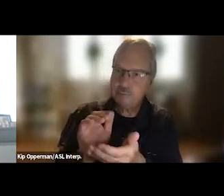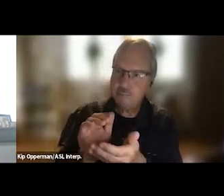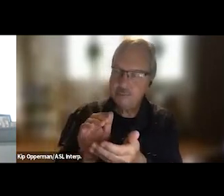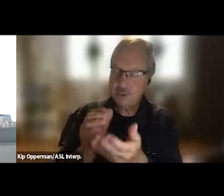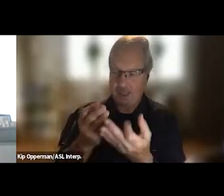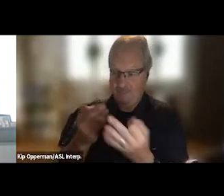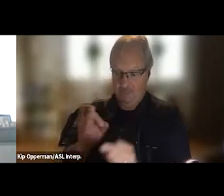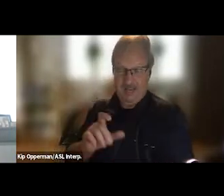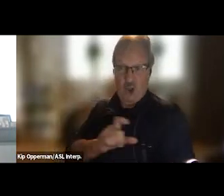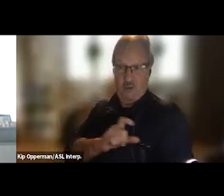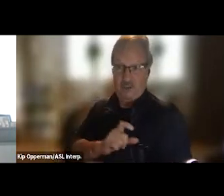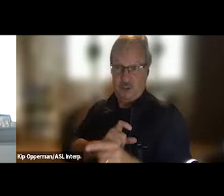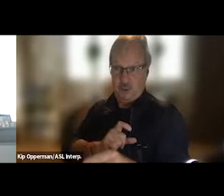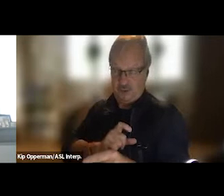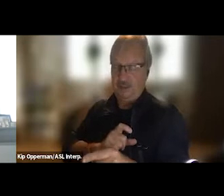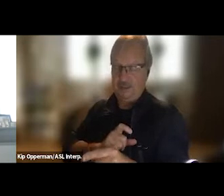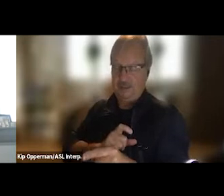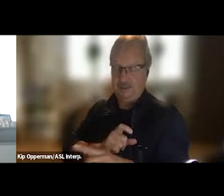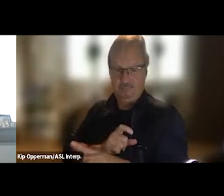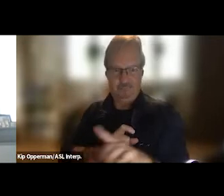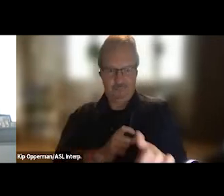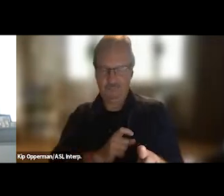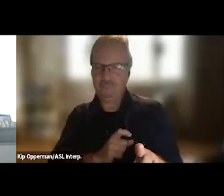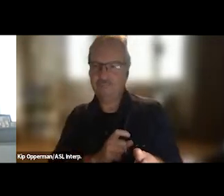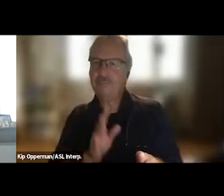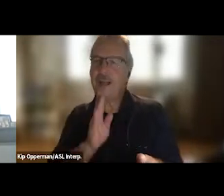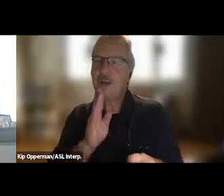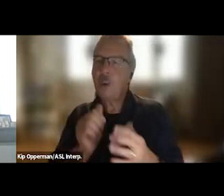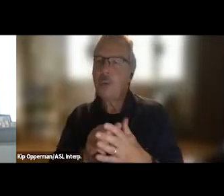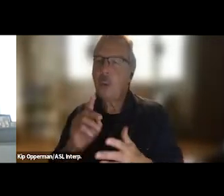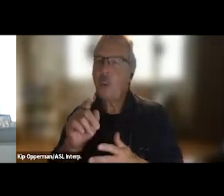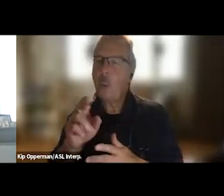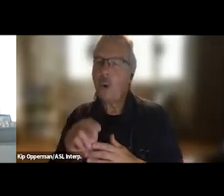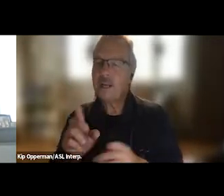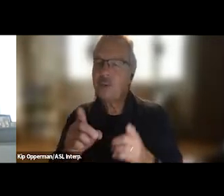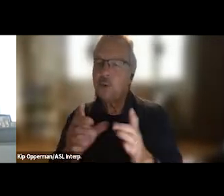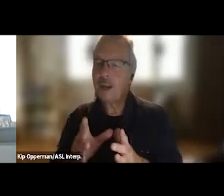and which enabled us to have conversations with the warden and the director about what can we move them around